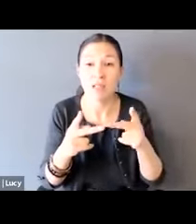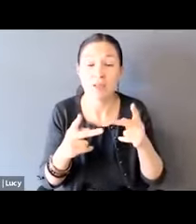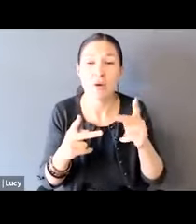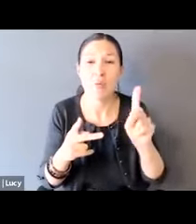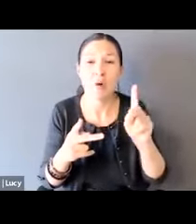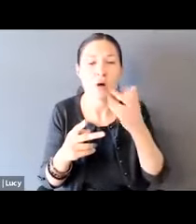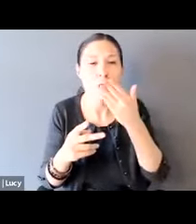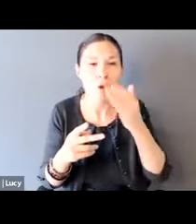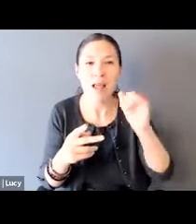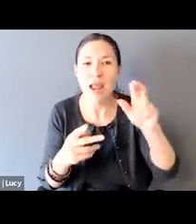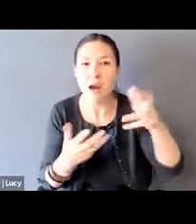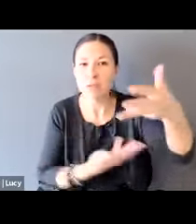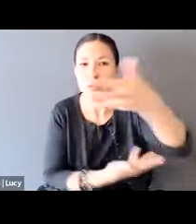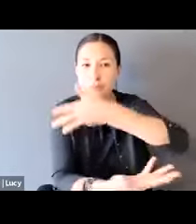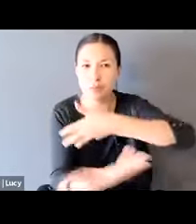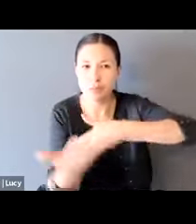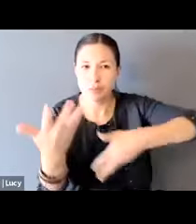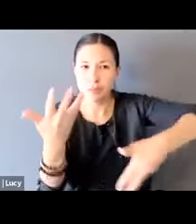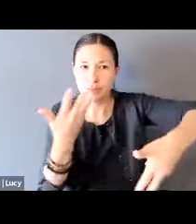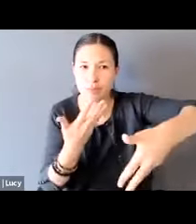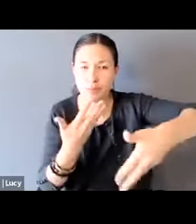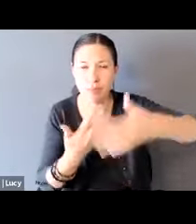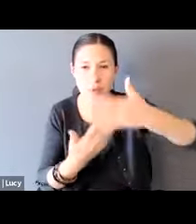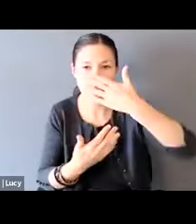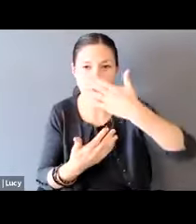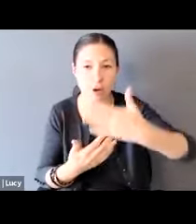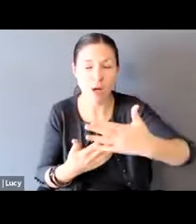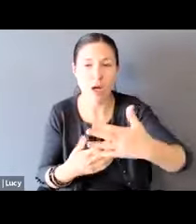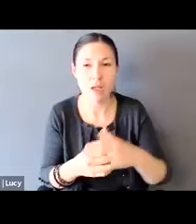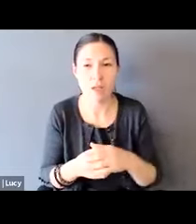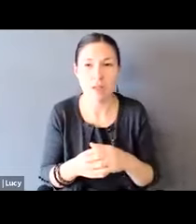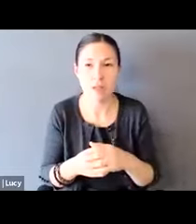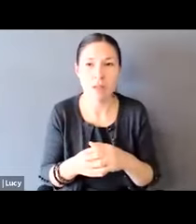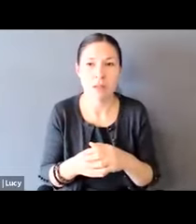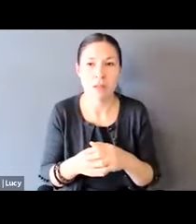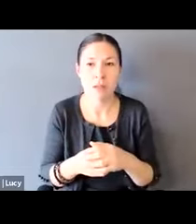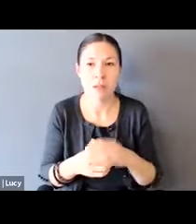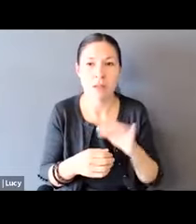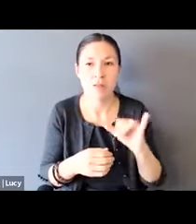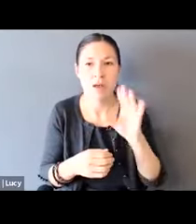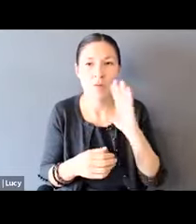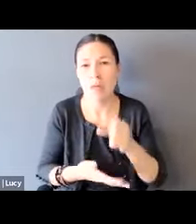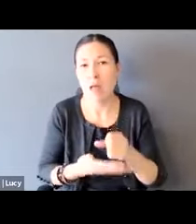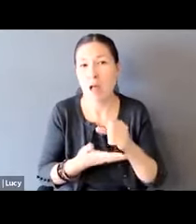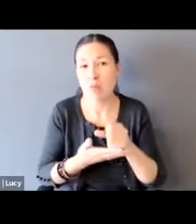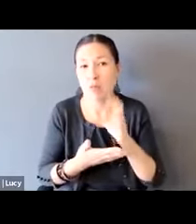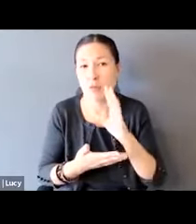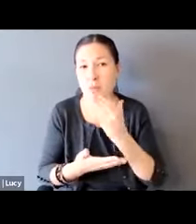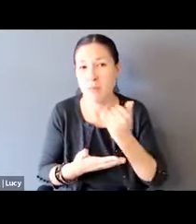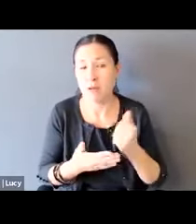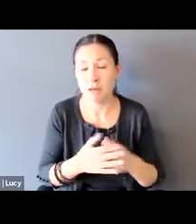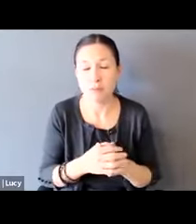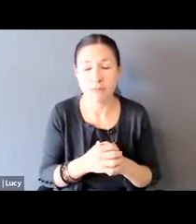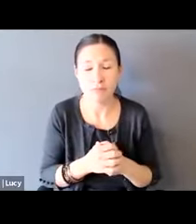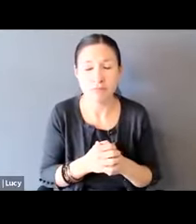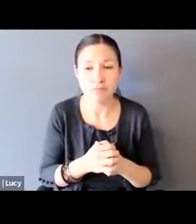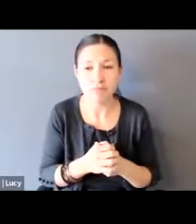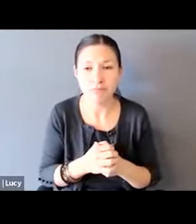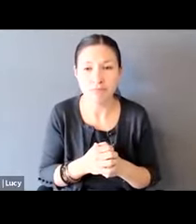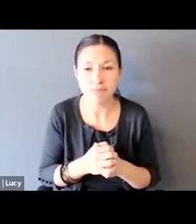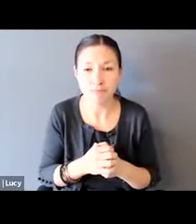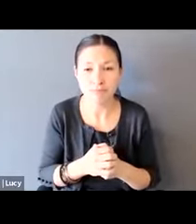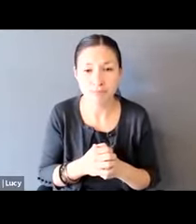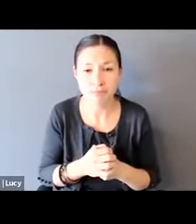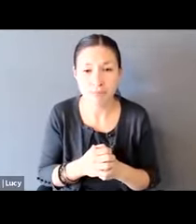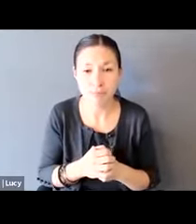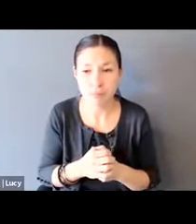These are all some measures that might be helpful, but if others also want to add to